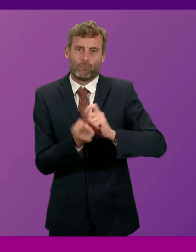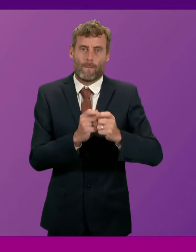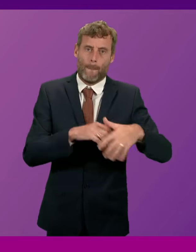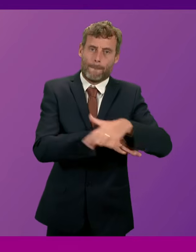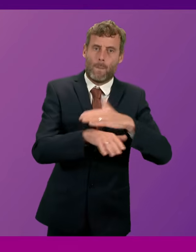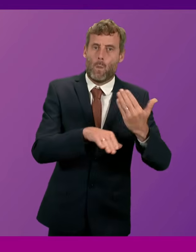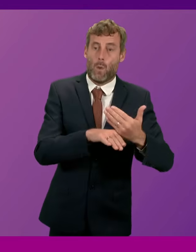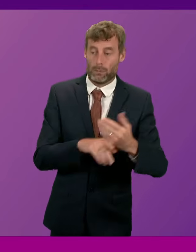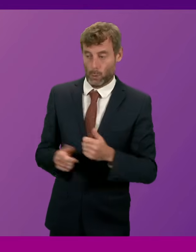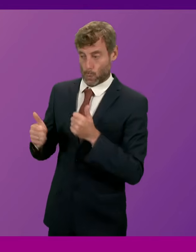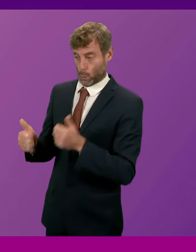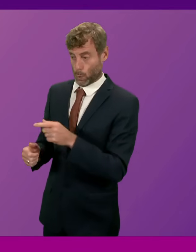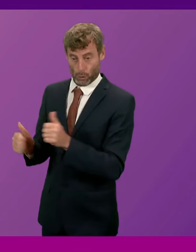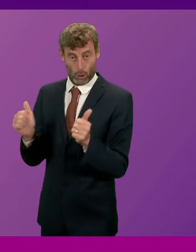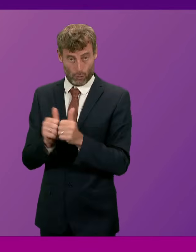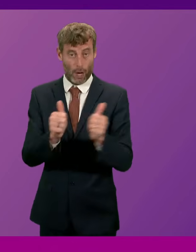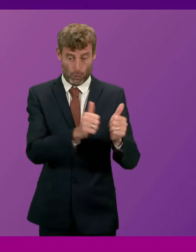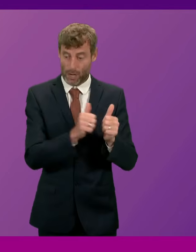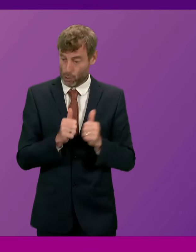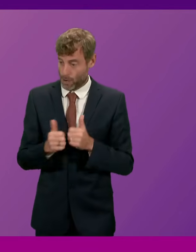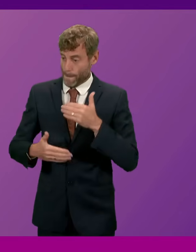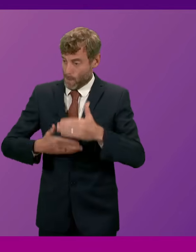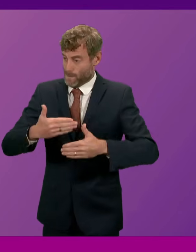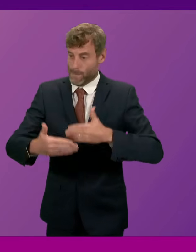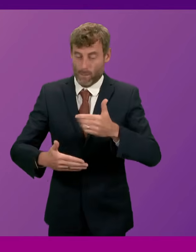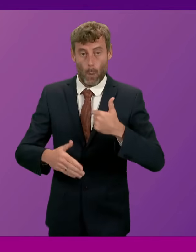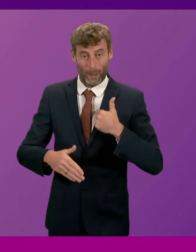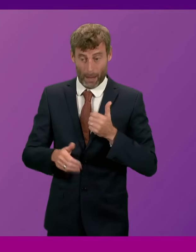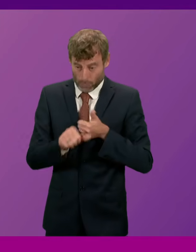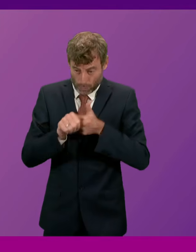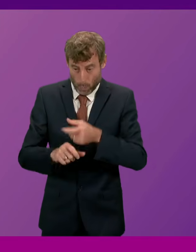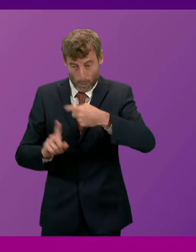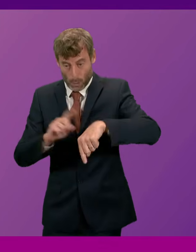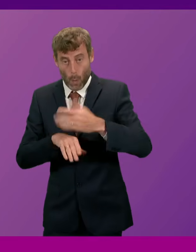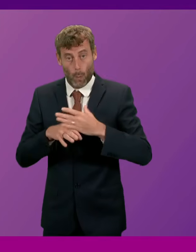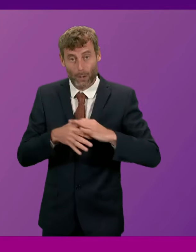and we are working collaboratively with the company and others on the sourcing of orders.